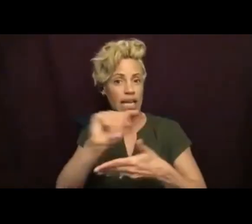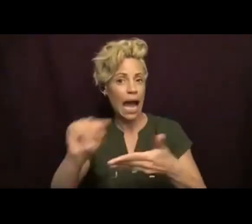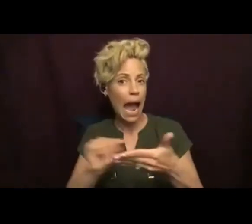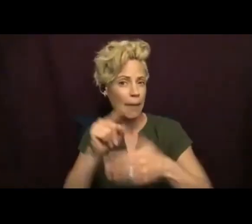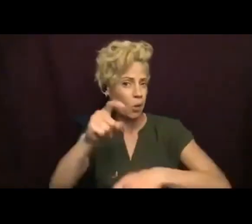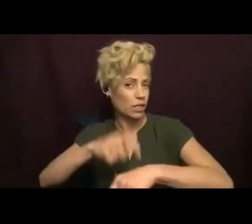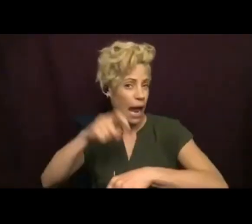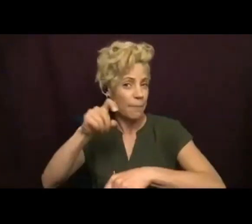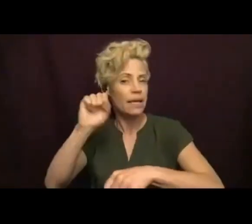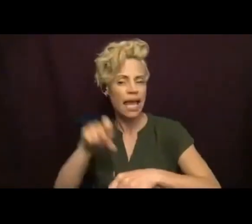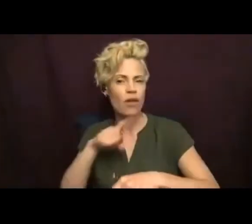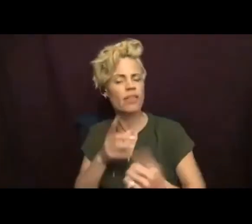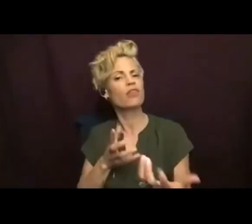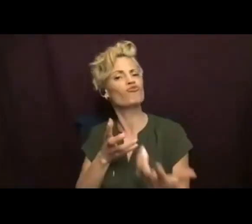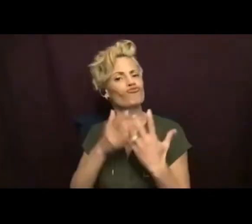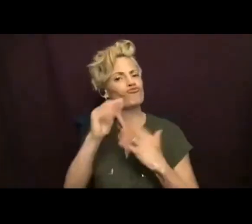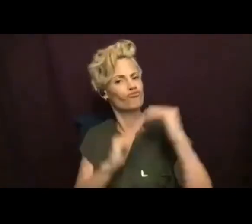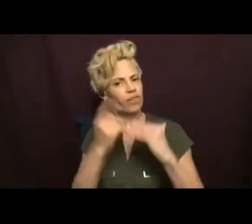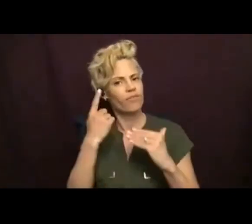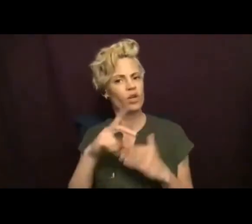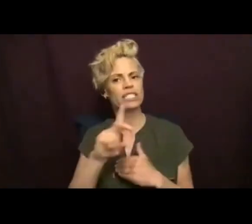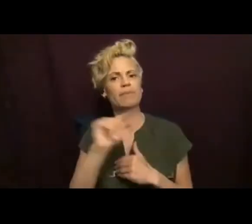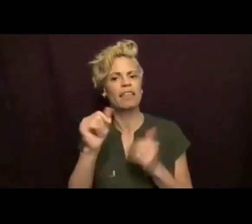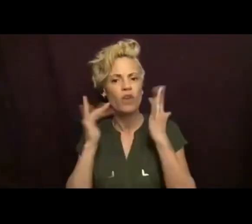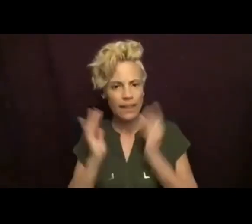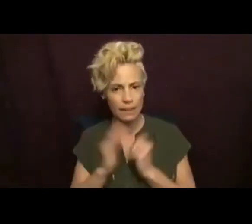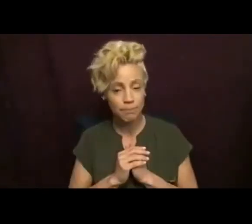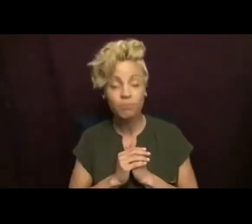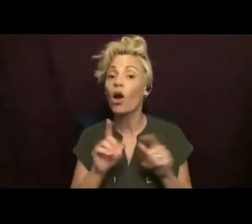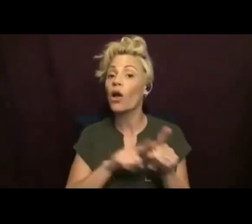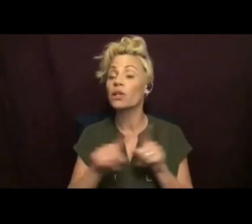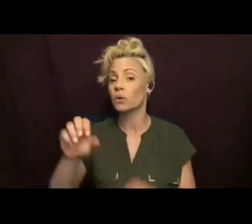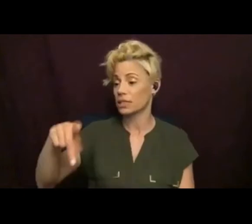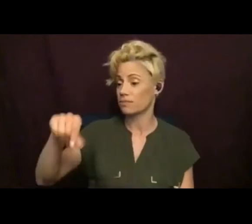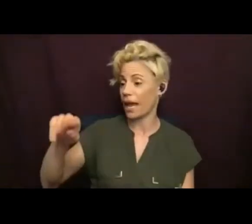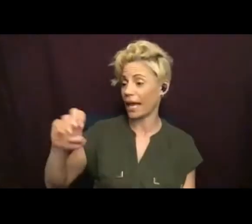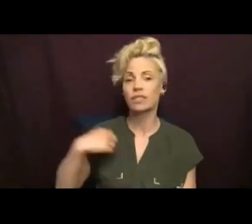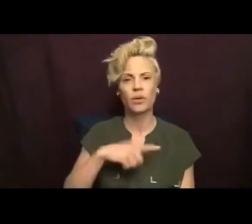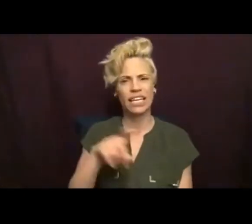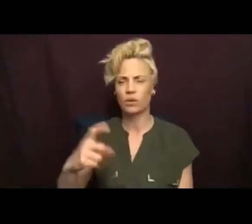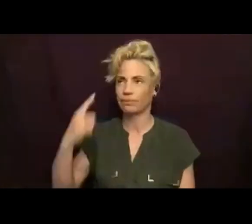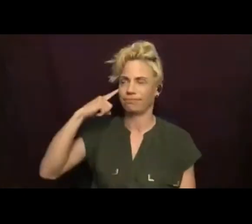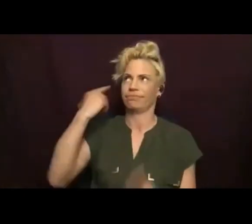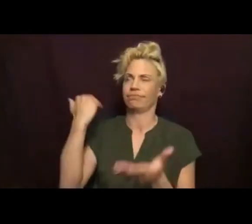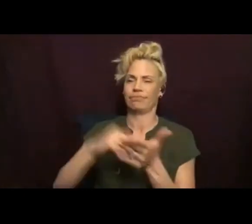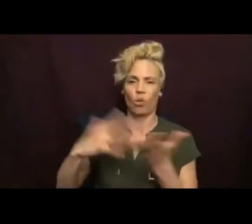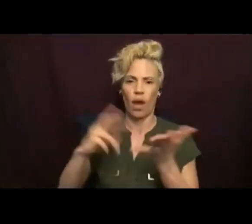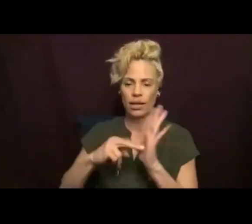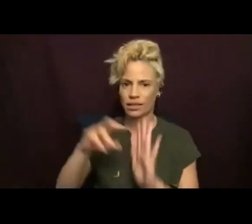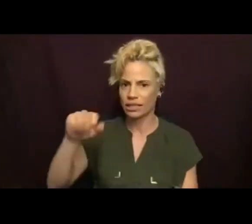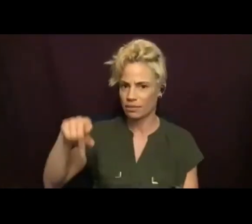I also think we should really revisit the idea of space. I love literary events that happen in grimy, dive bars,